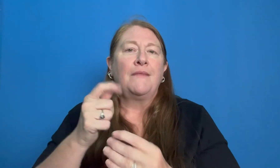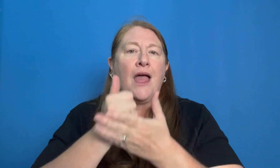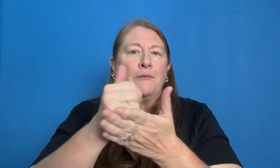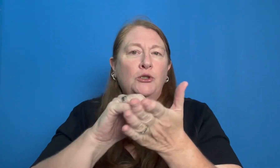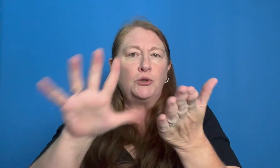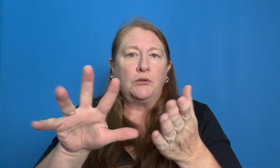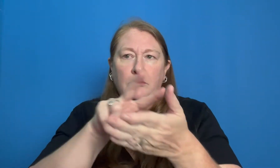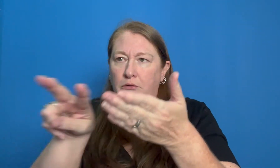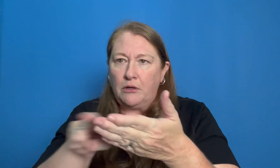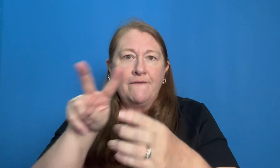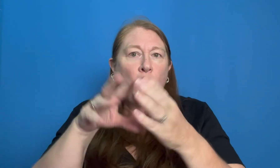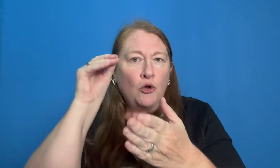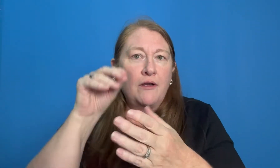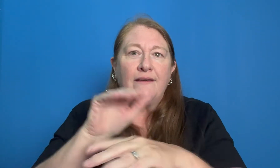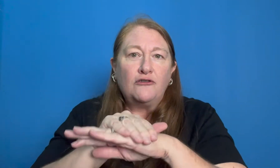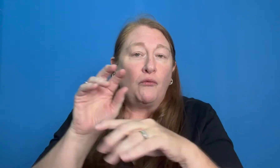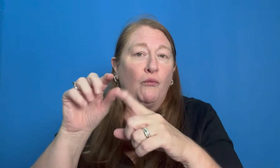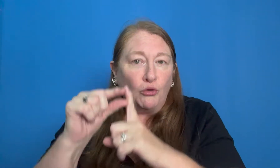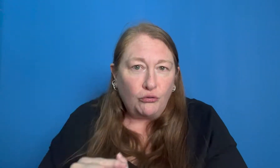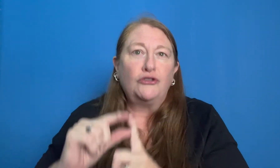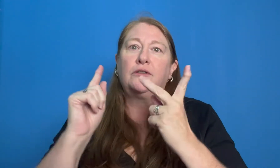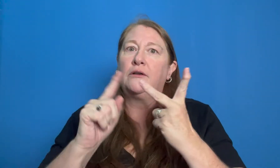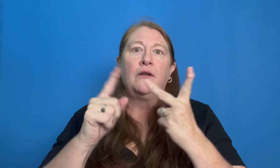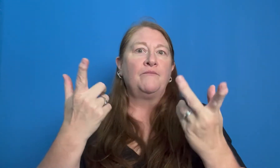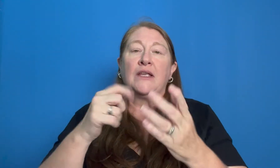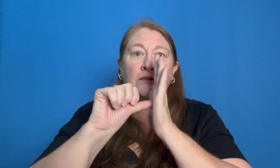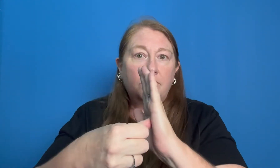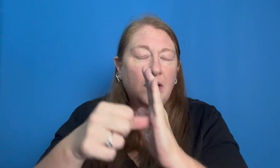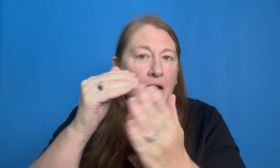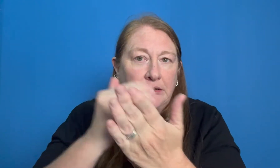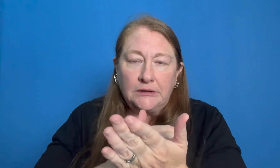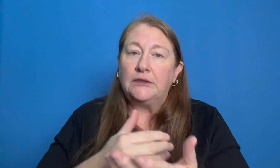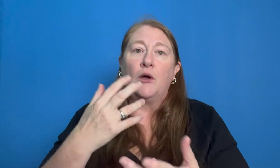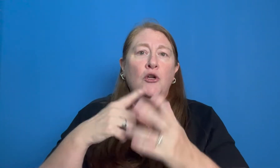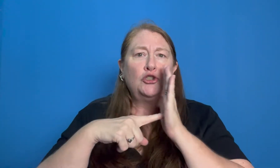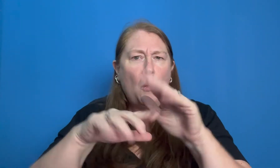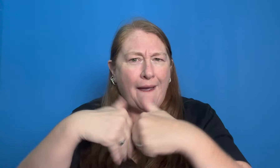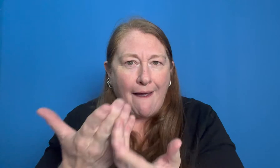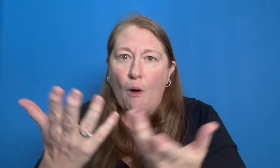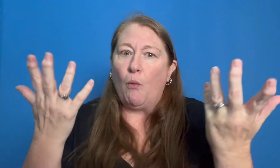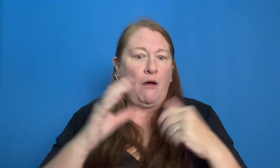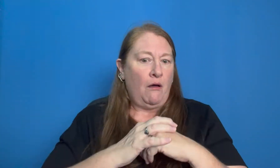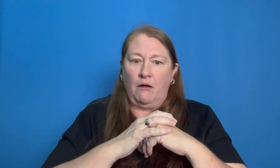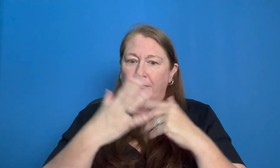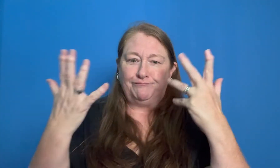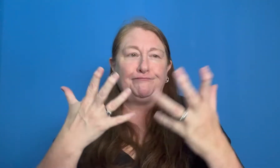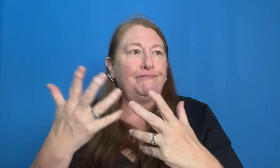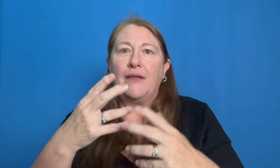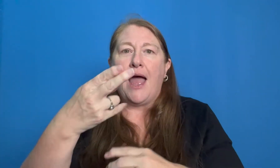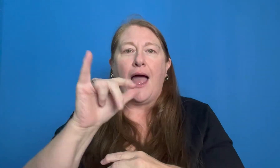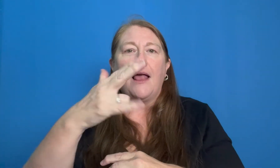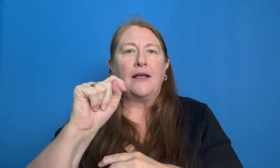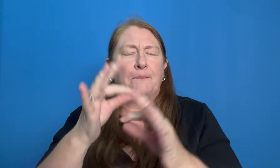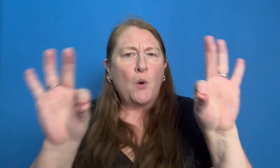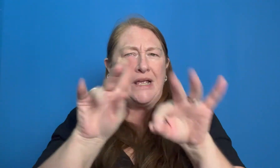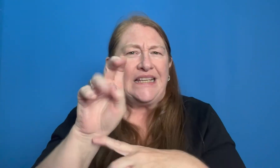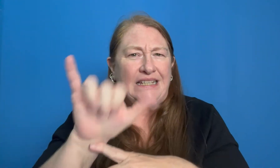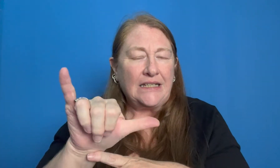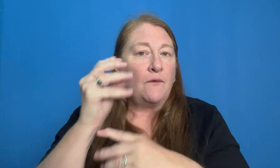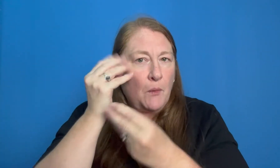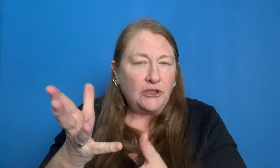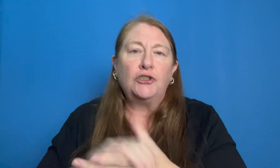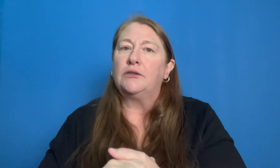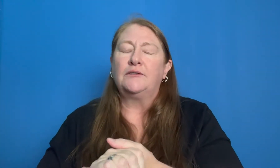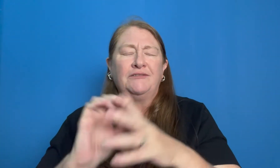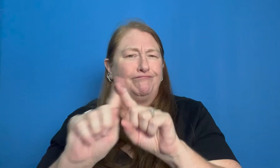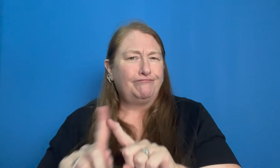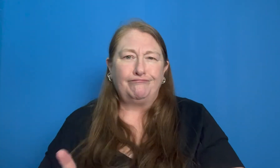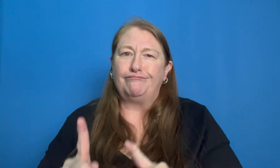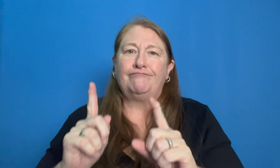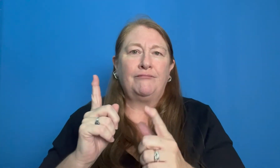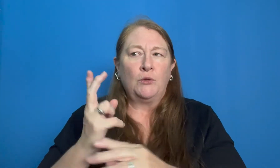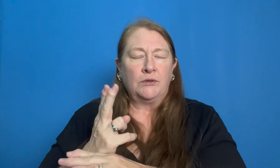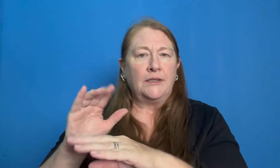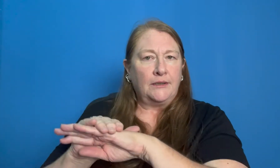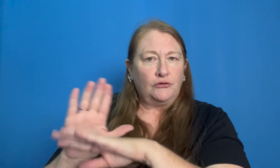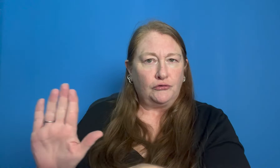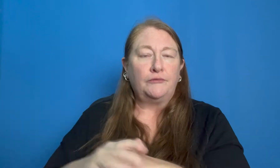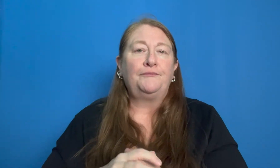help the students learn words, concepts, emphasis, highlight key words, etc. in English through reading.